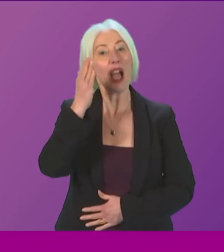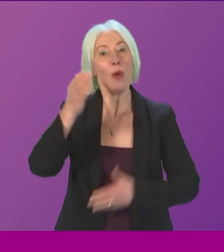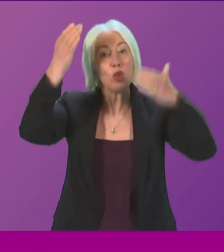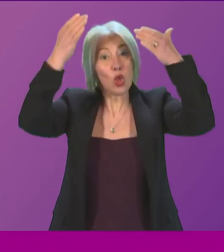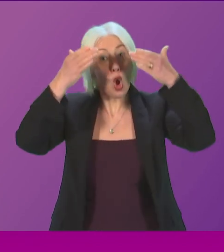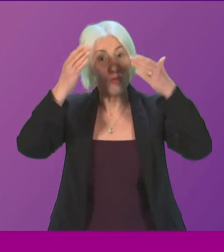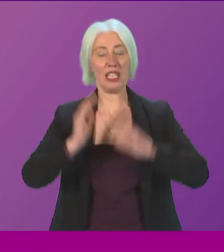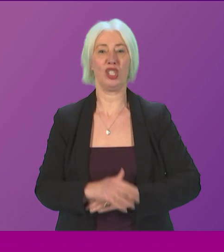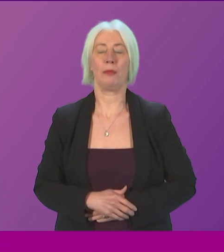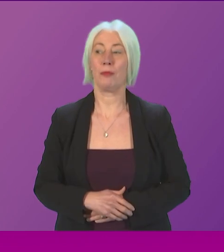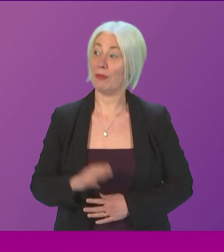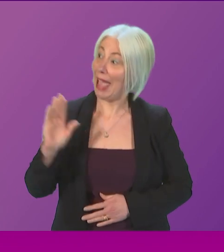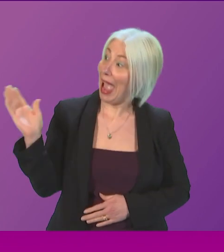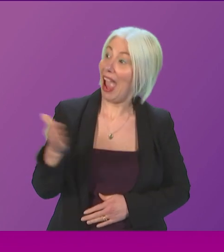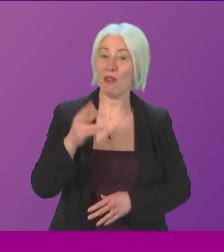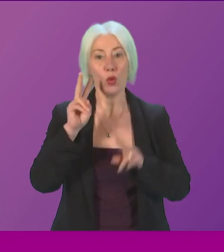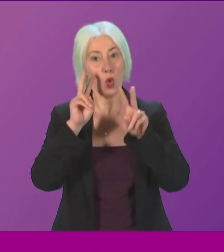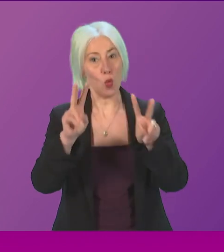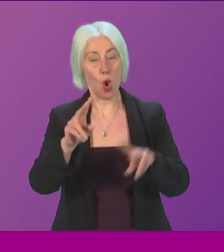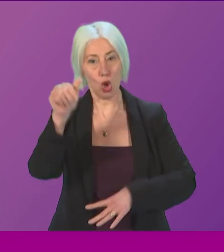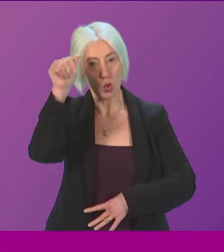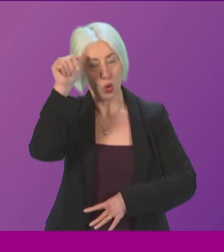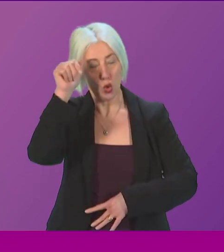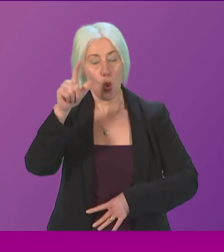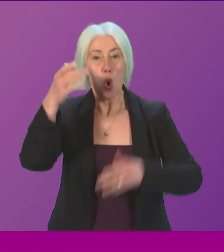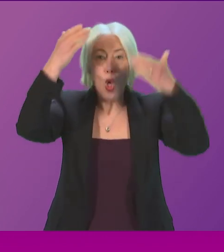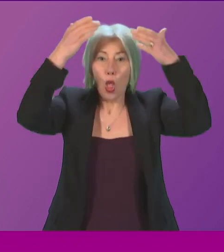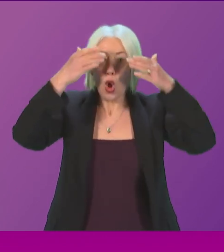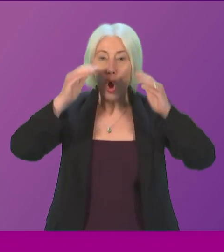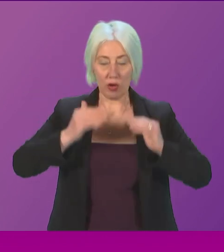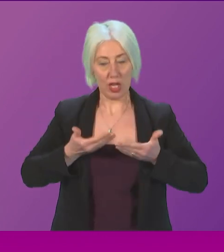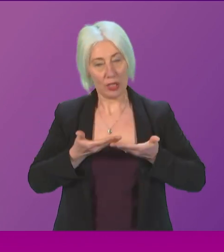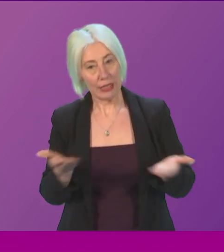As everyone who watched it will know, the coronation ceremony and the pageantry surrounding